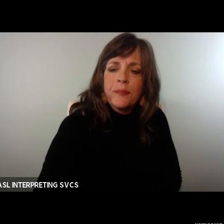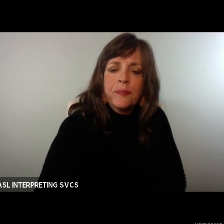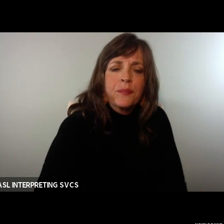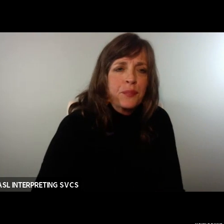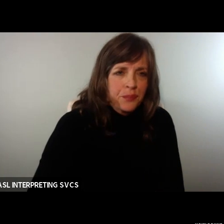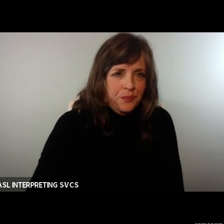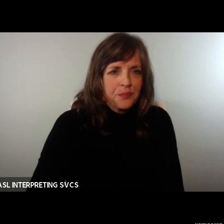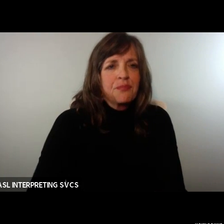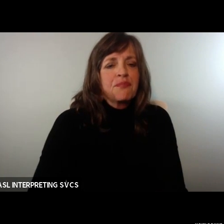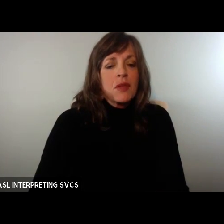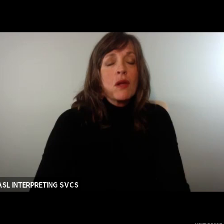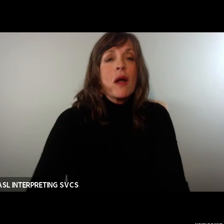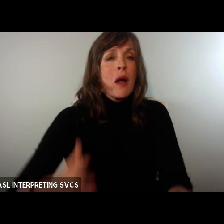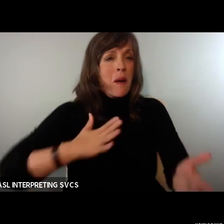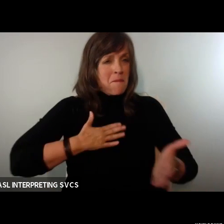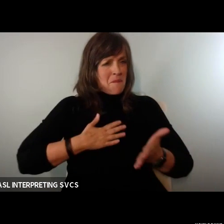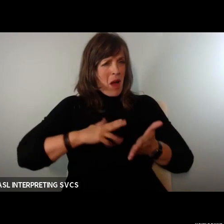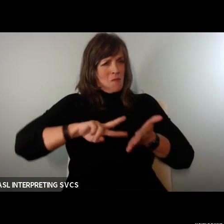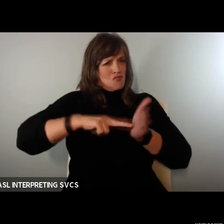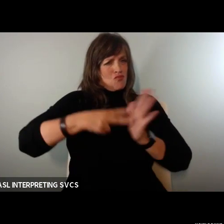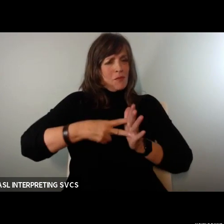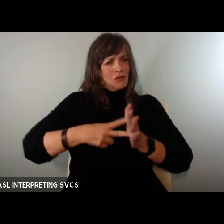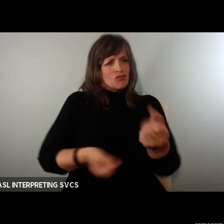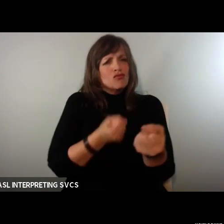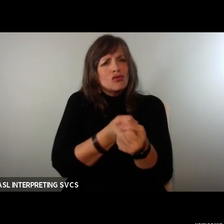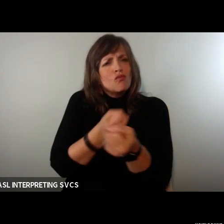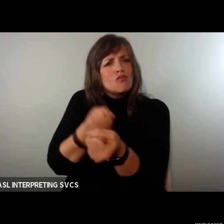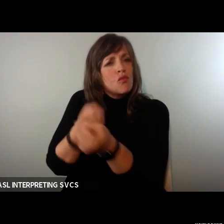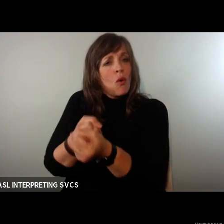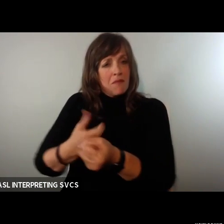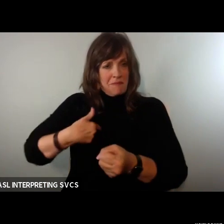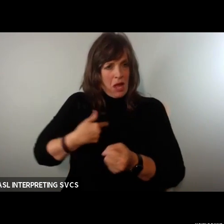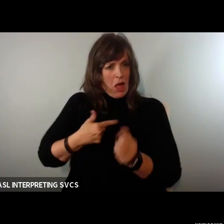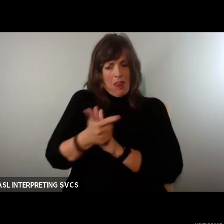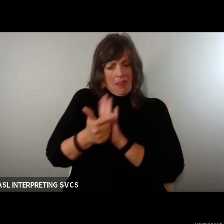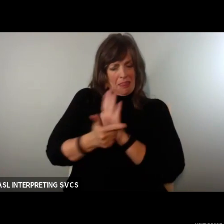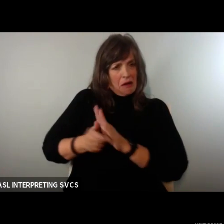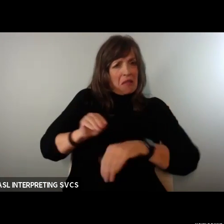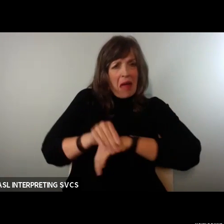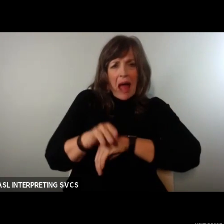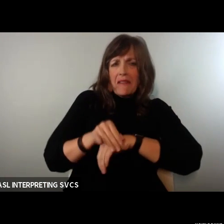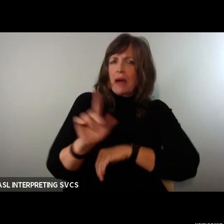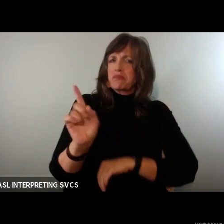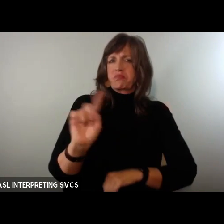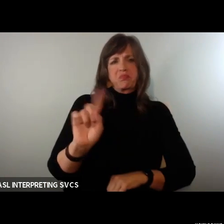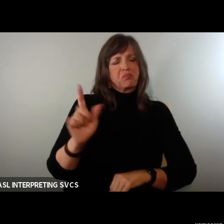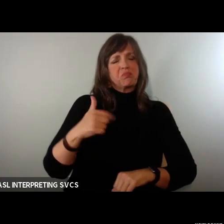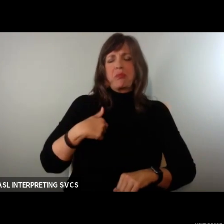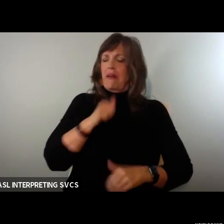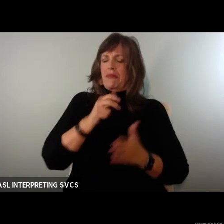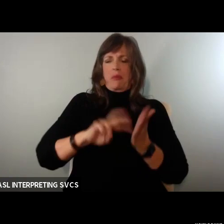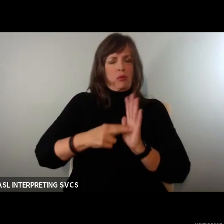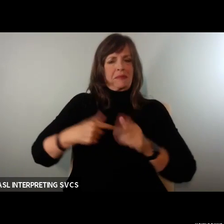and I can't give legal advice tonight but I'm here to talk a little bit about contracts and various provisions